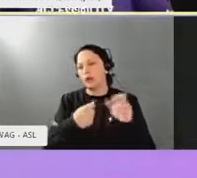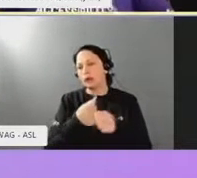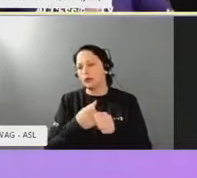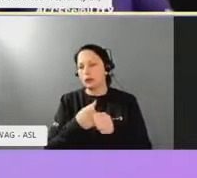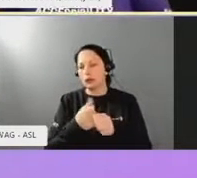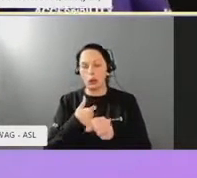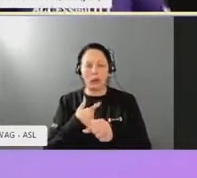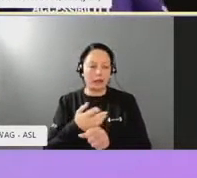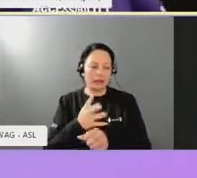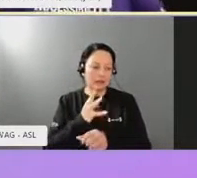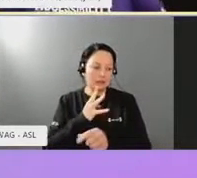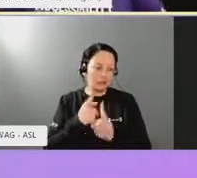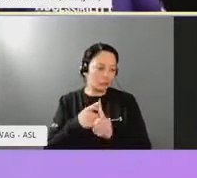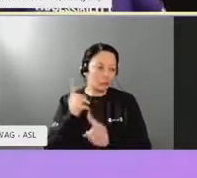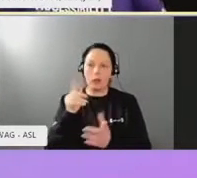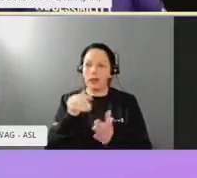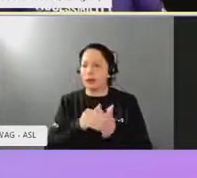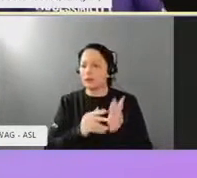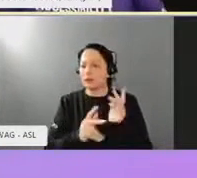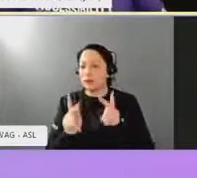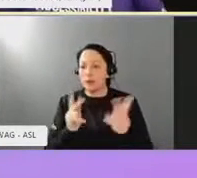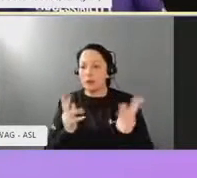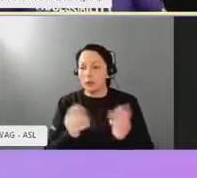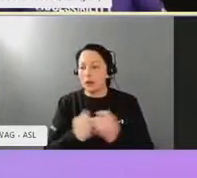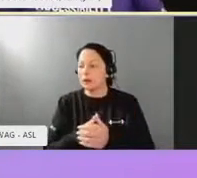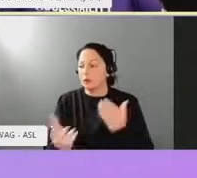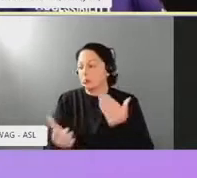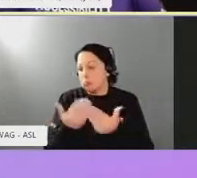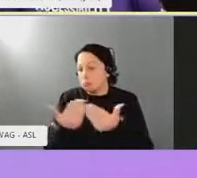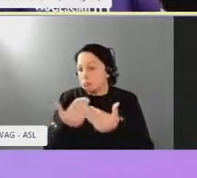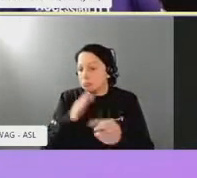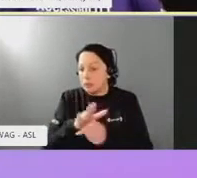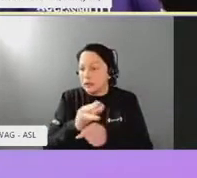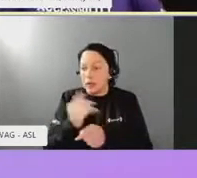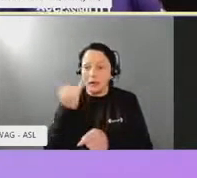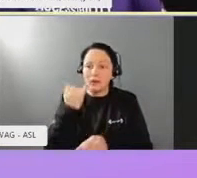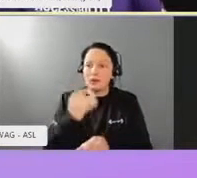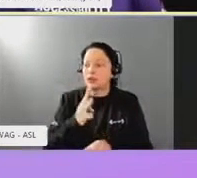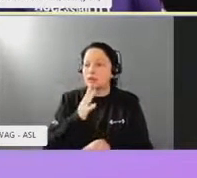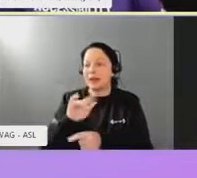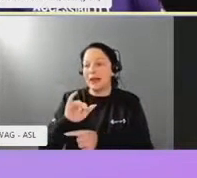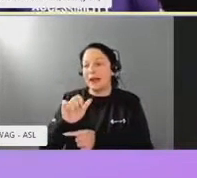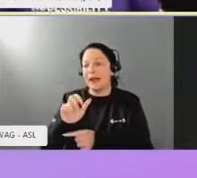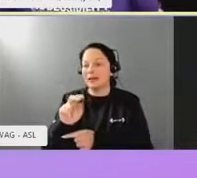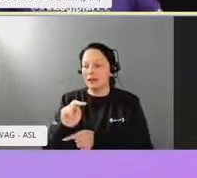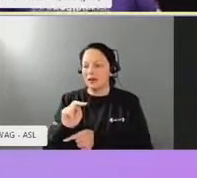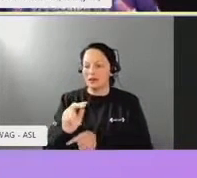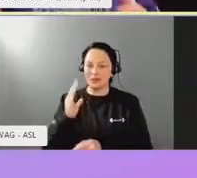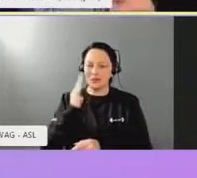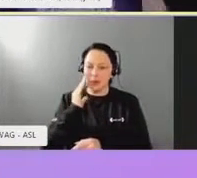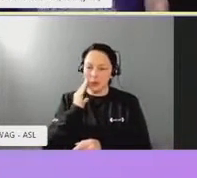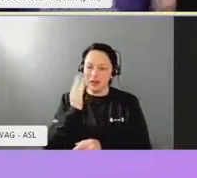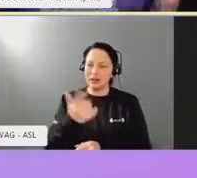speaker again. In a year I speak to 8000 people appear